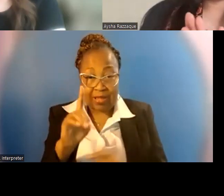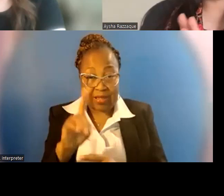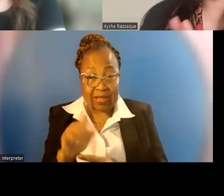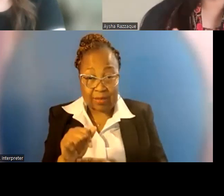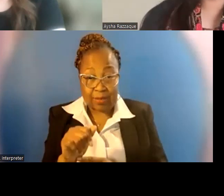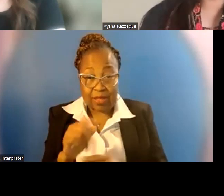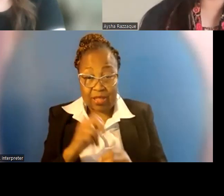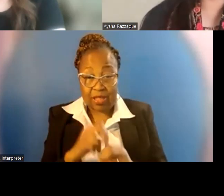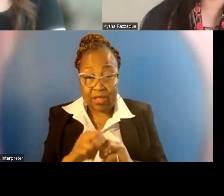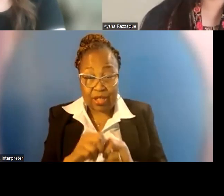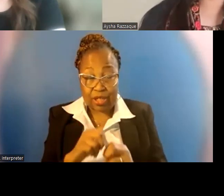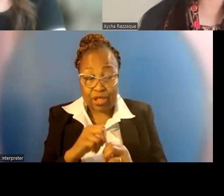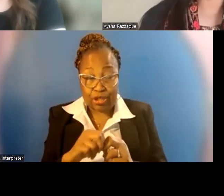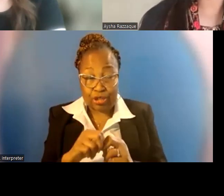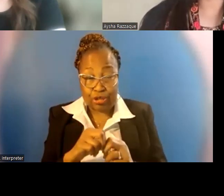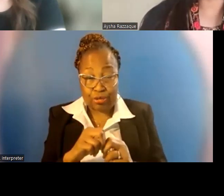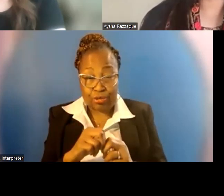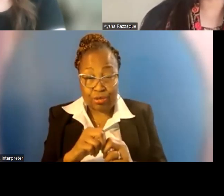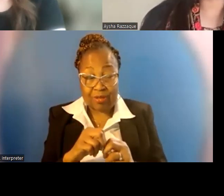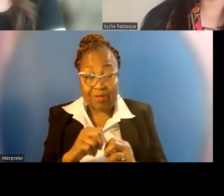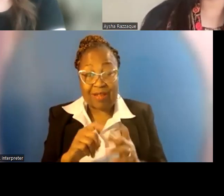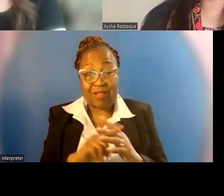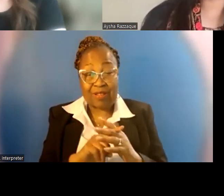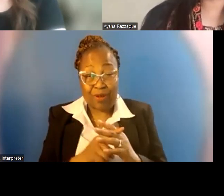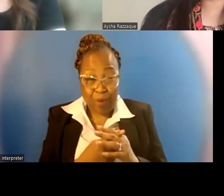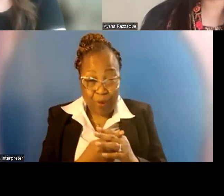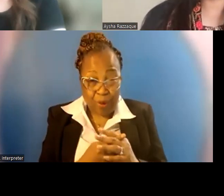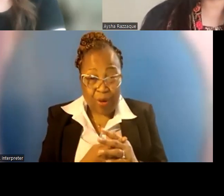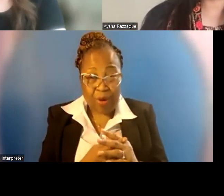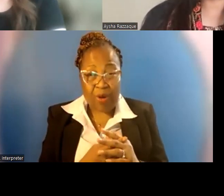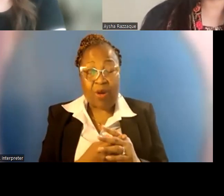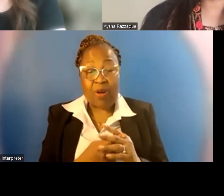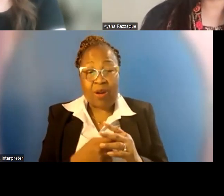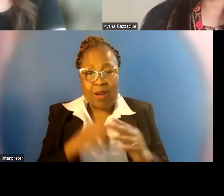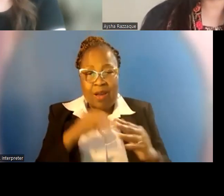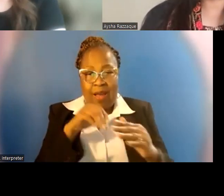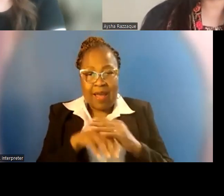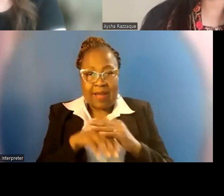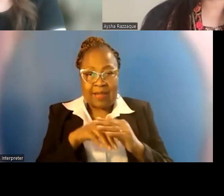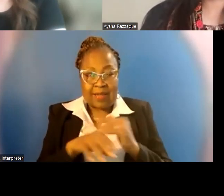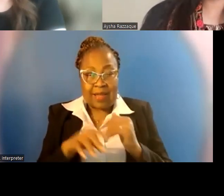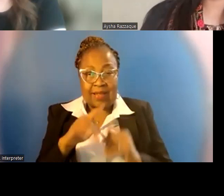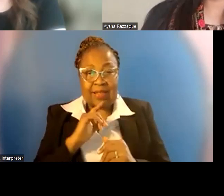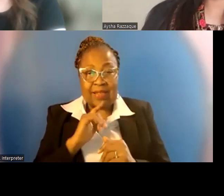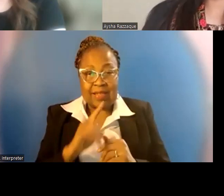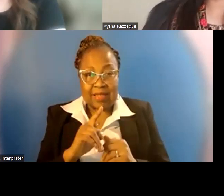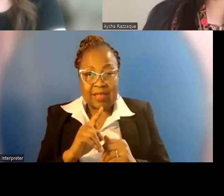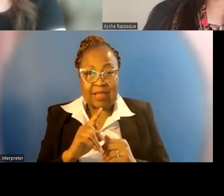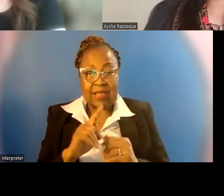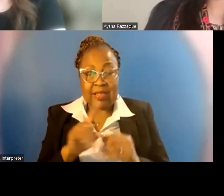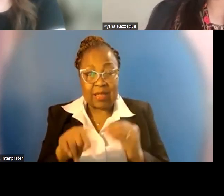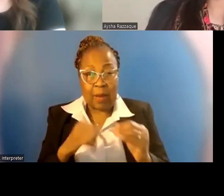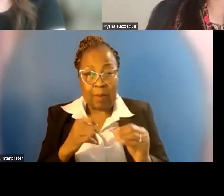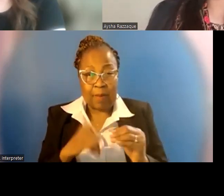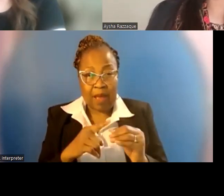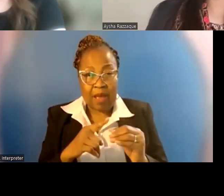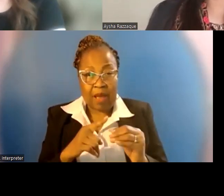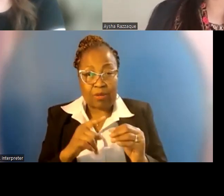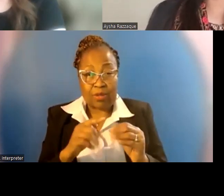at the core, access is about these systemic barriers